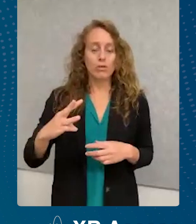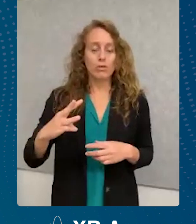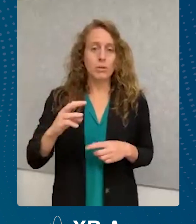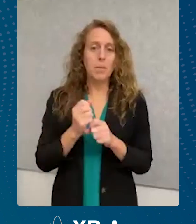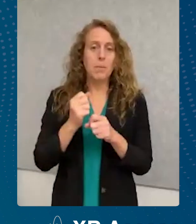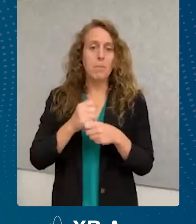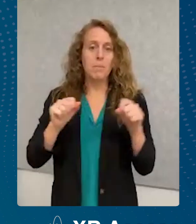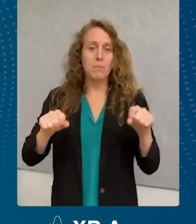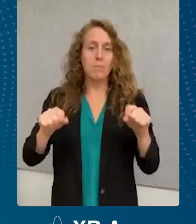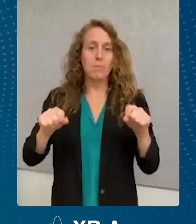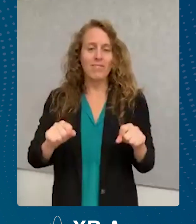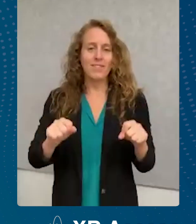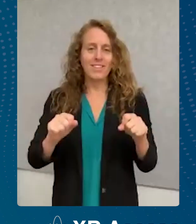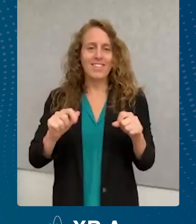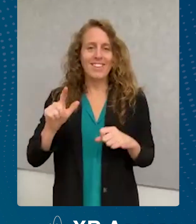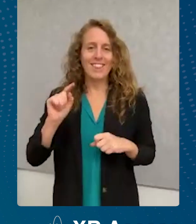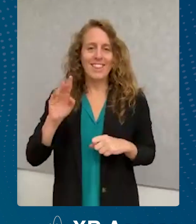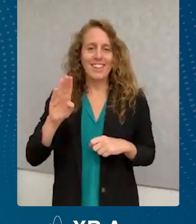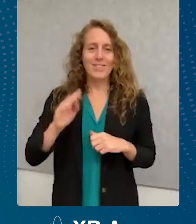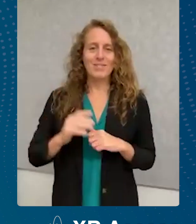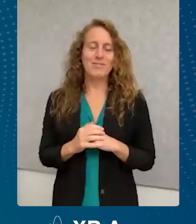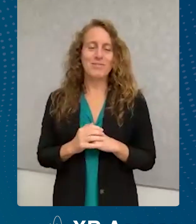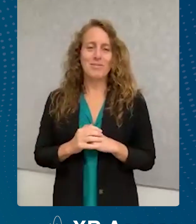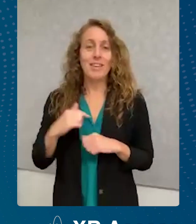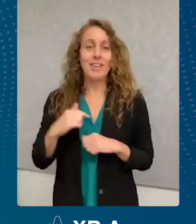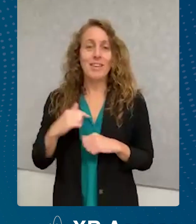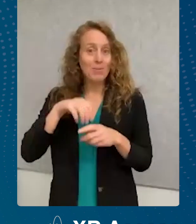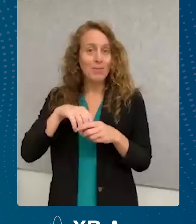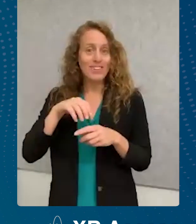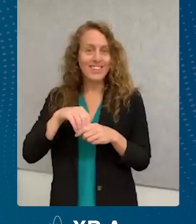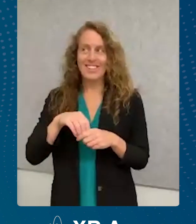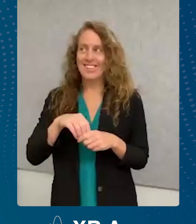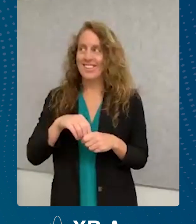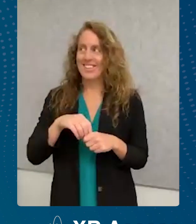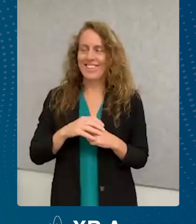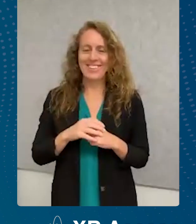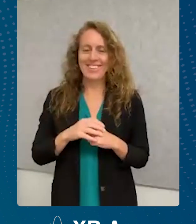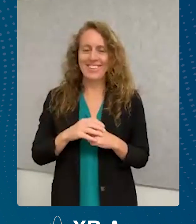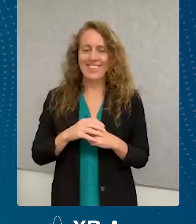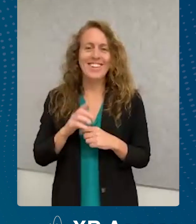And I participated both as direct participant,